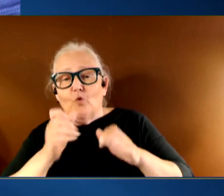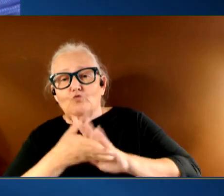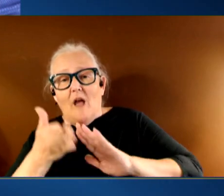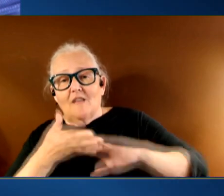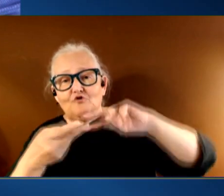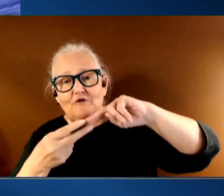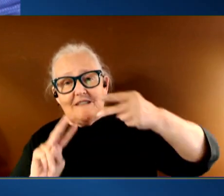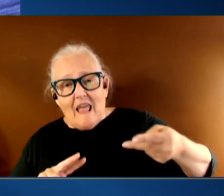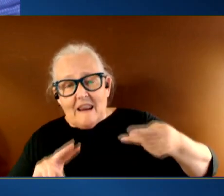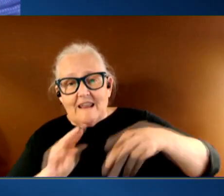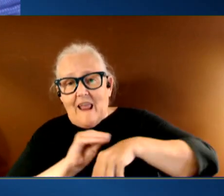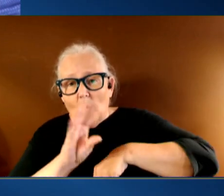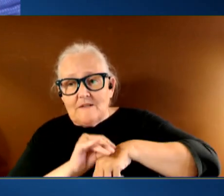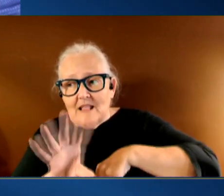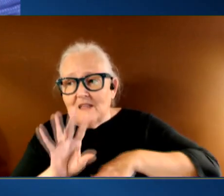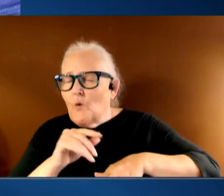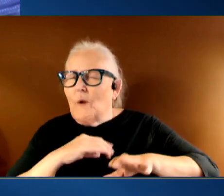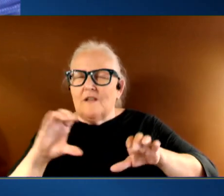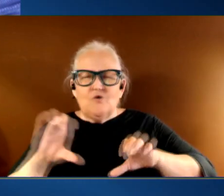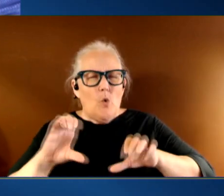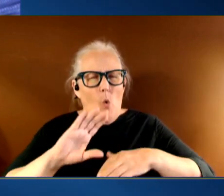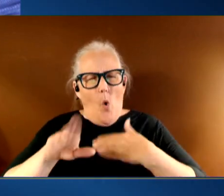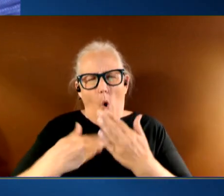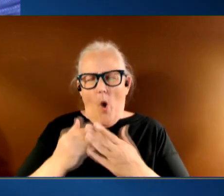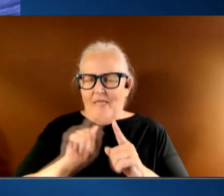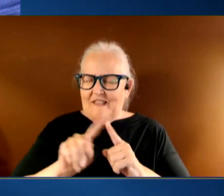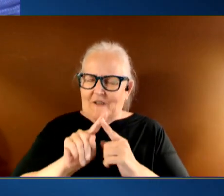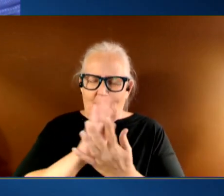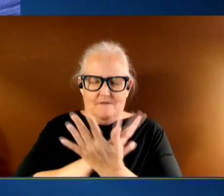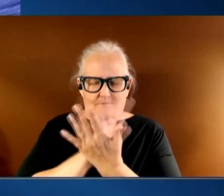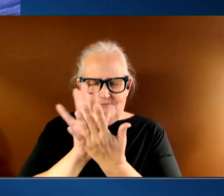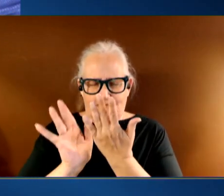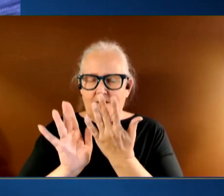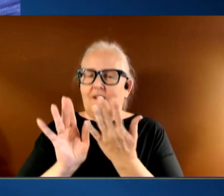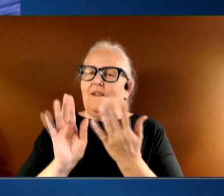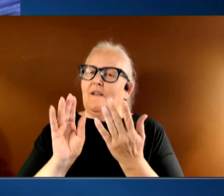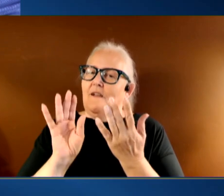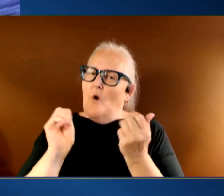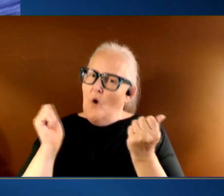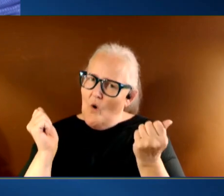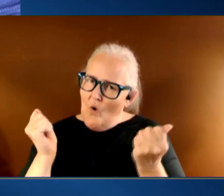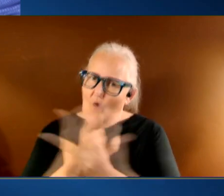we have to understand that we have to make sure that everyone in our state is educated,